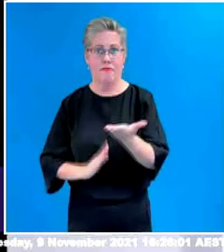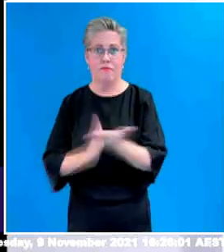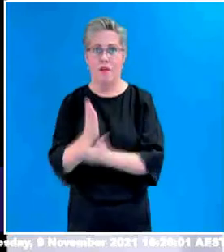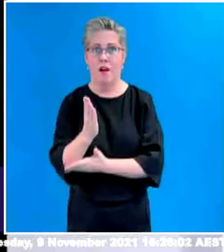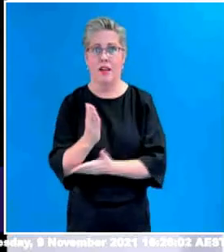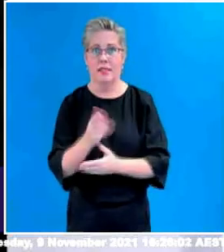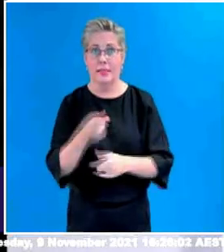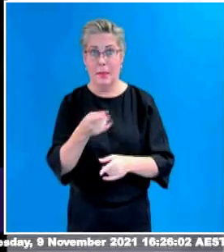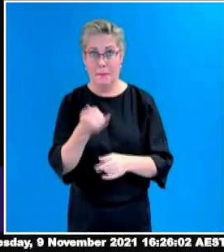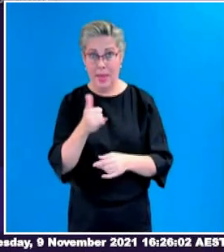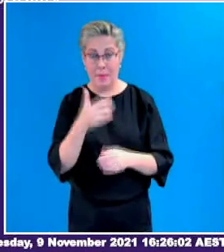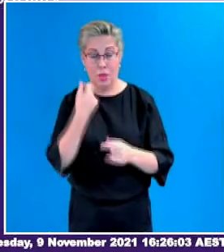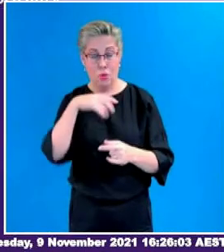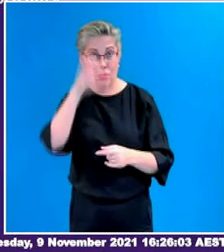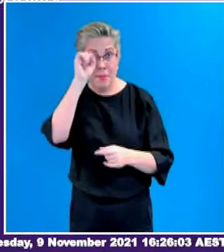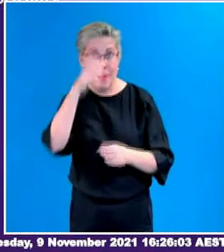you of what he told us then.